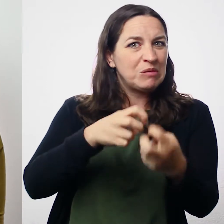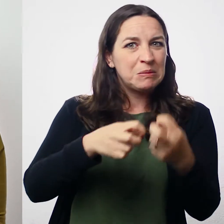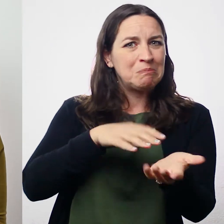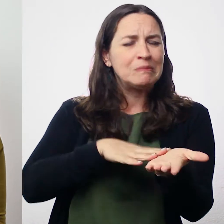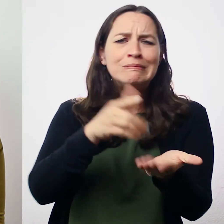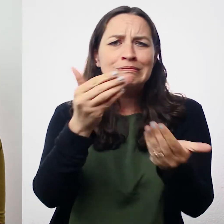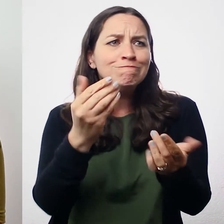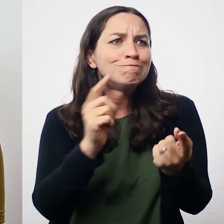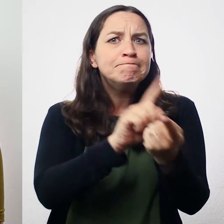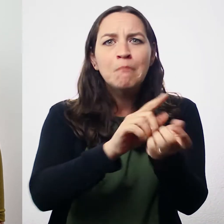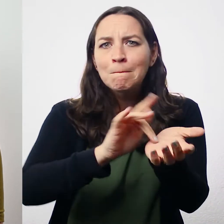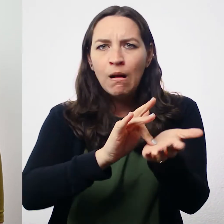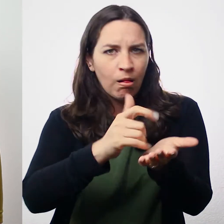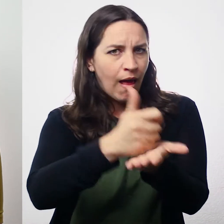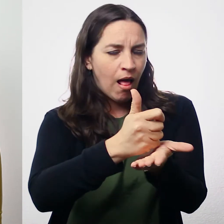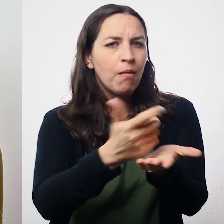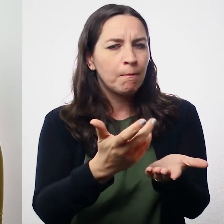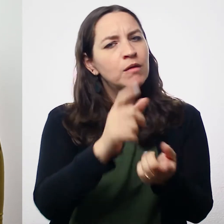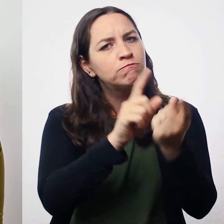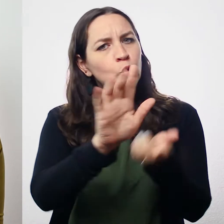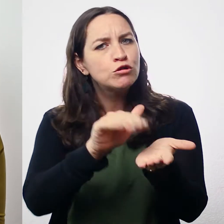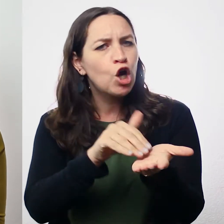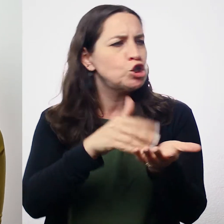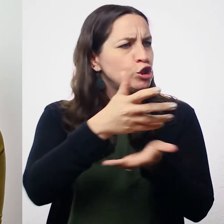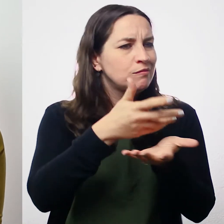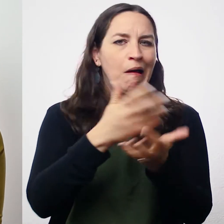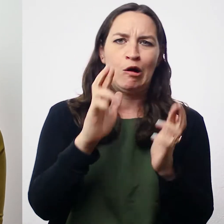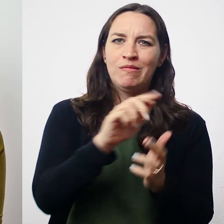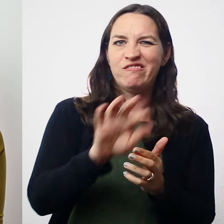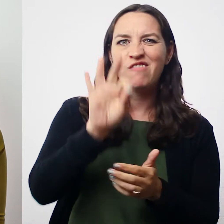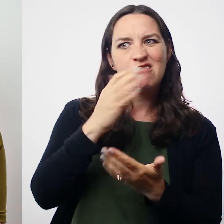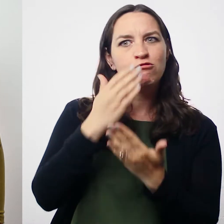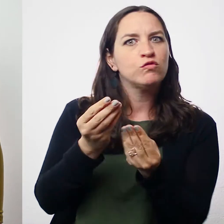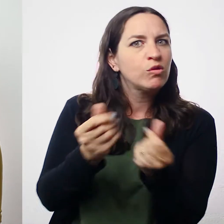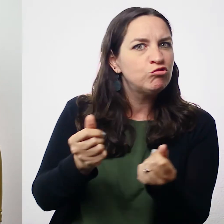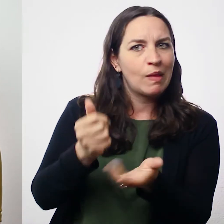I encourage you to seek medical attention, to talk with your doctor, and they may be able to find a